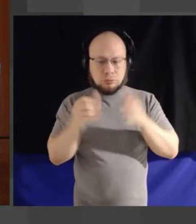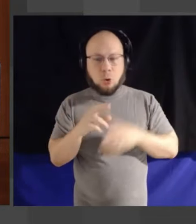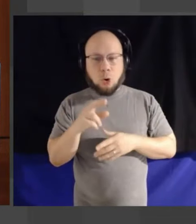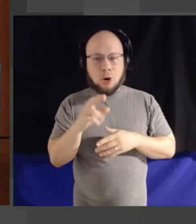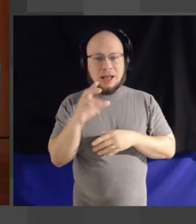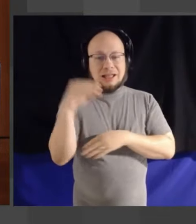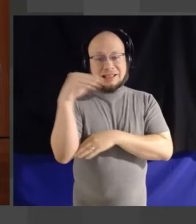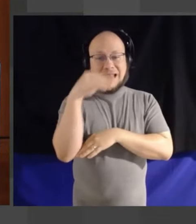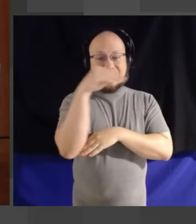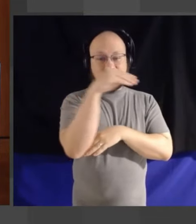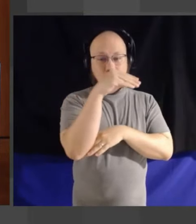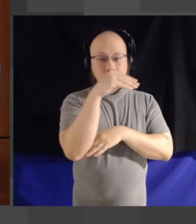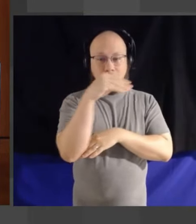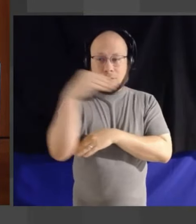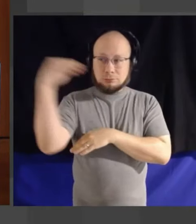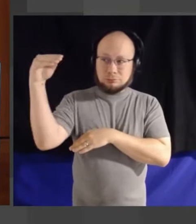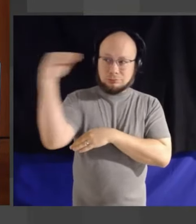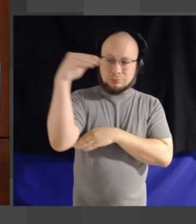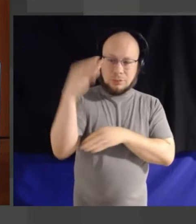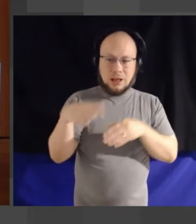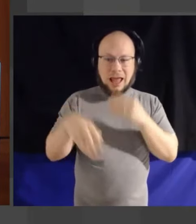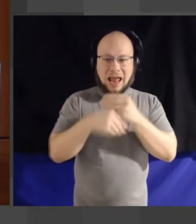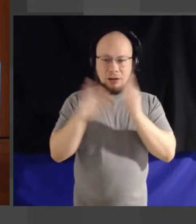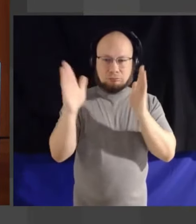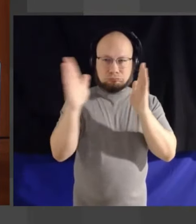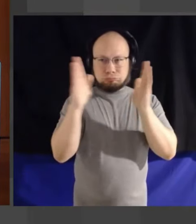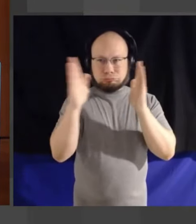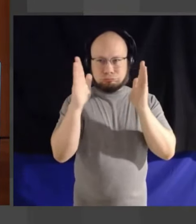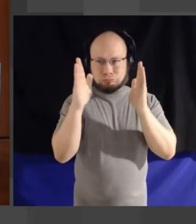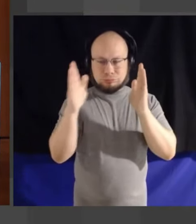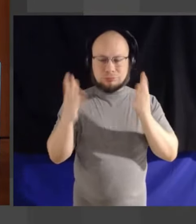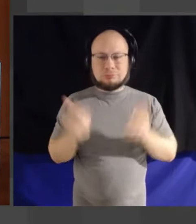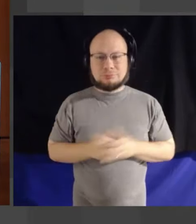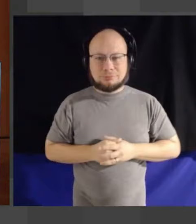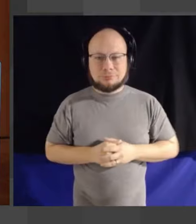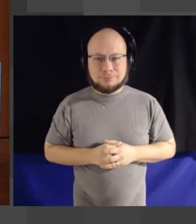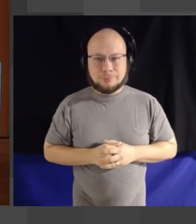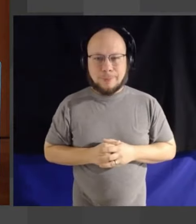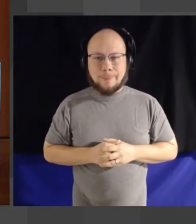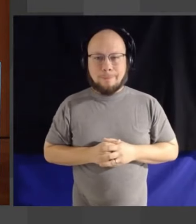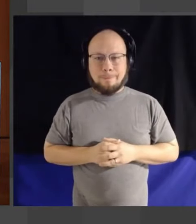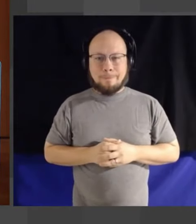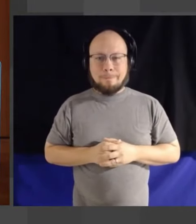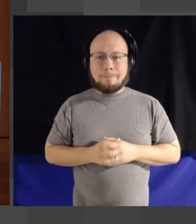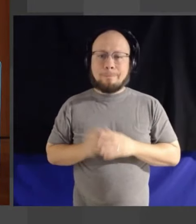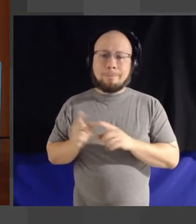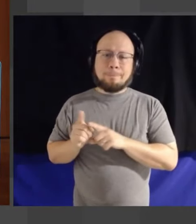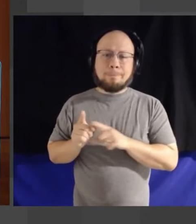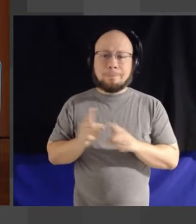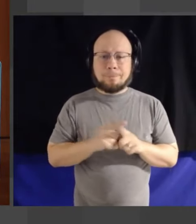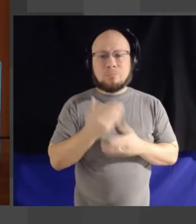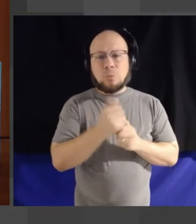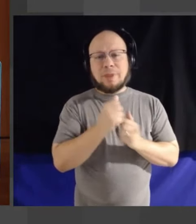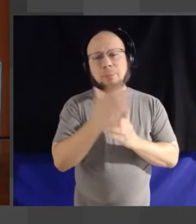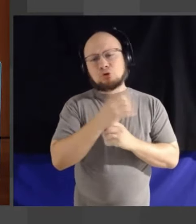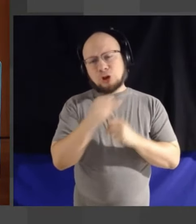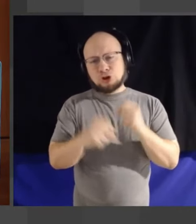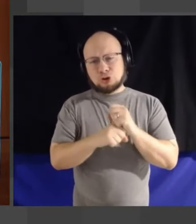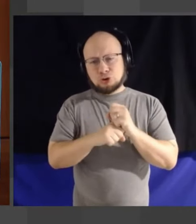OR DINOSAURS. YES.